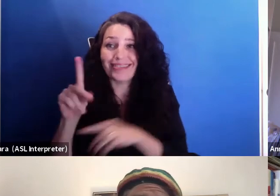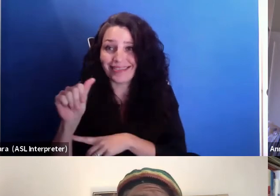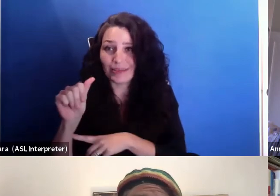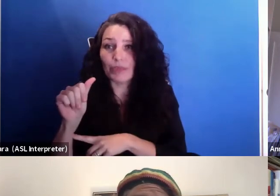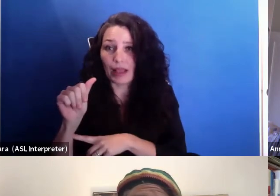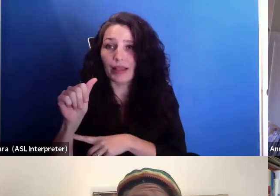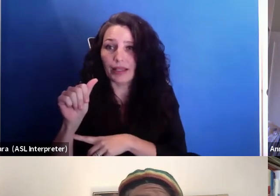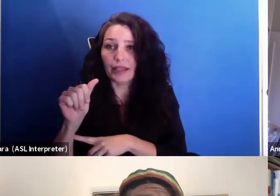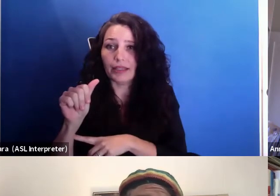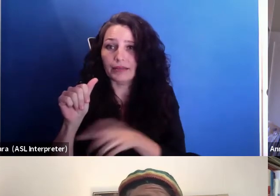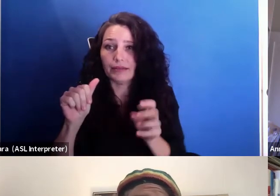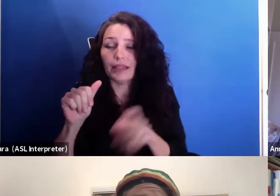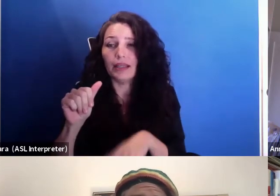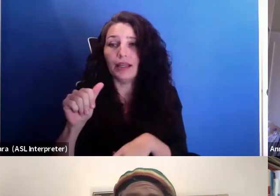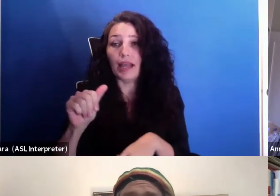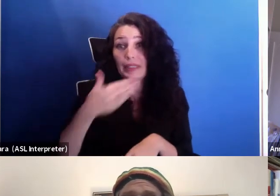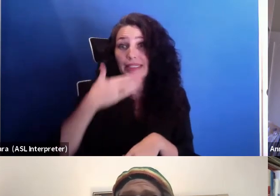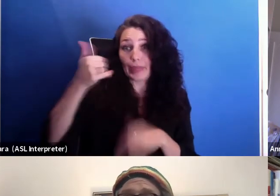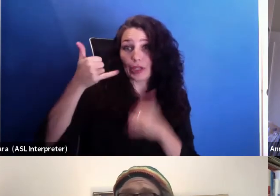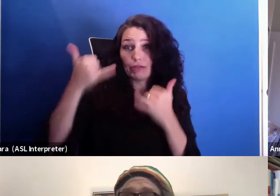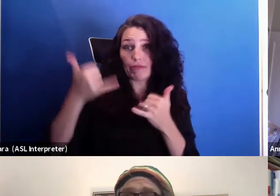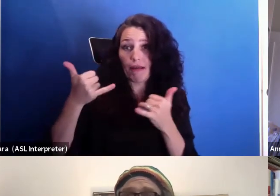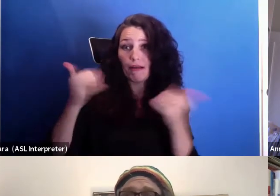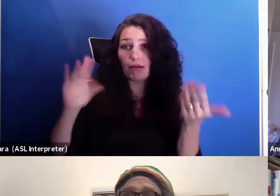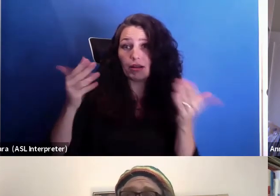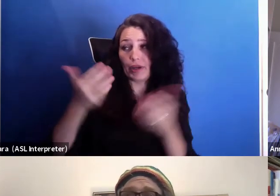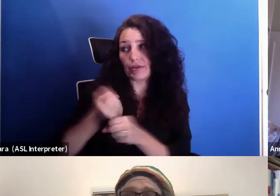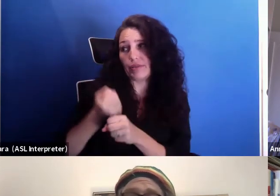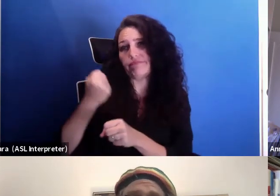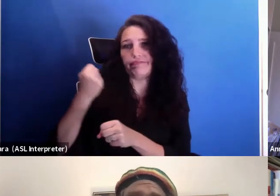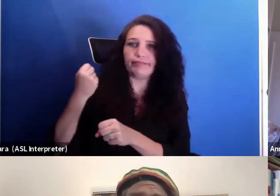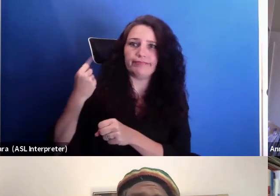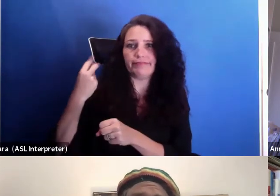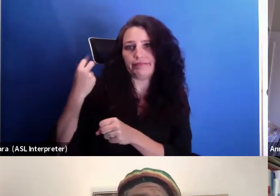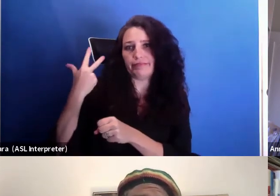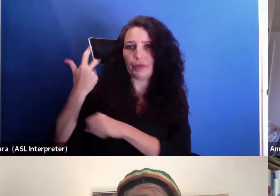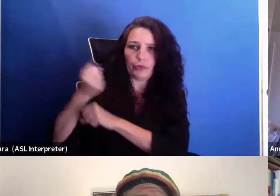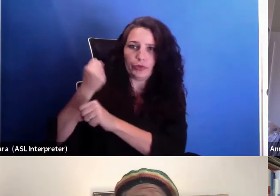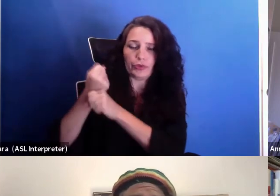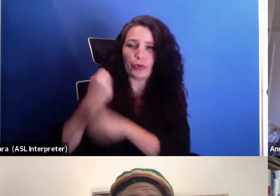but I often would find myself needing to advocate if people were kind of talking